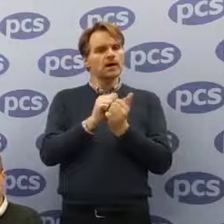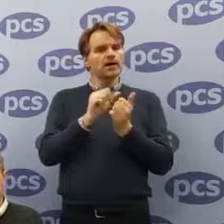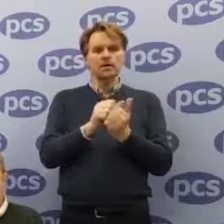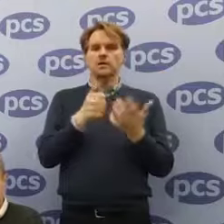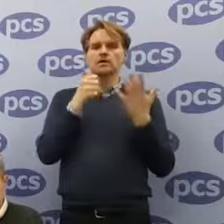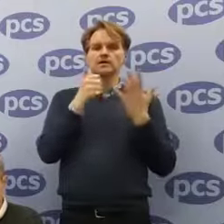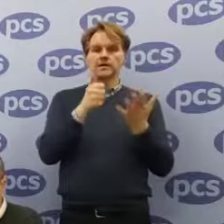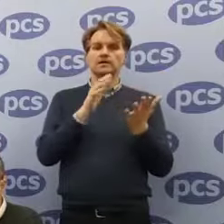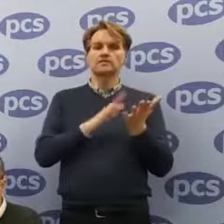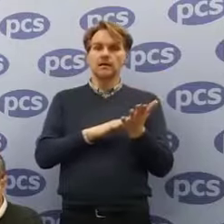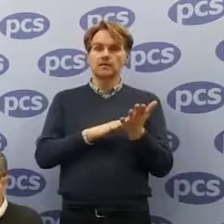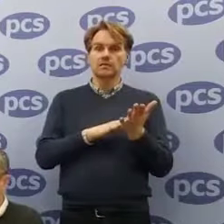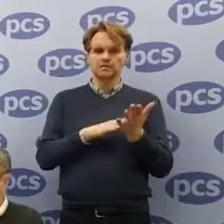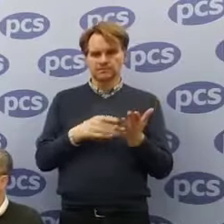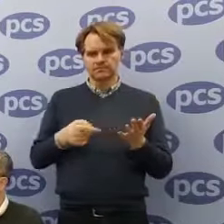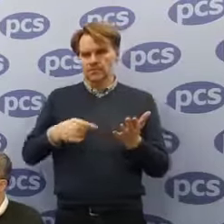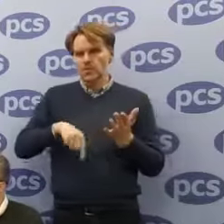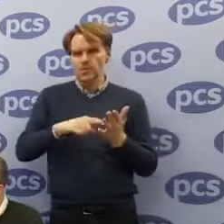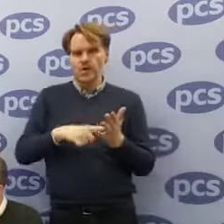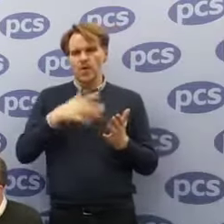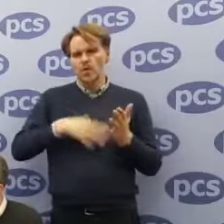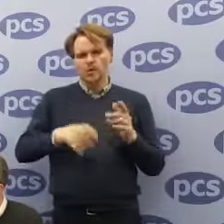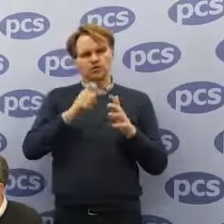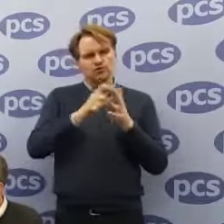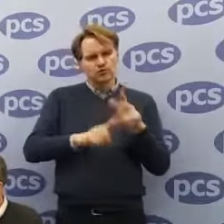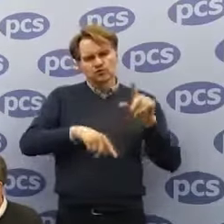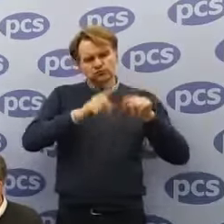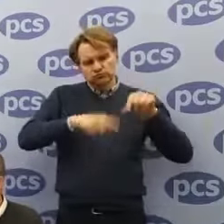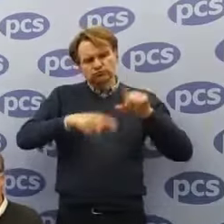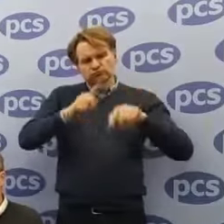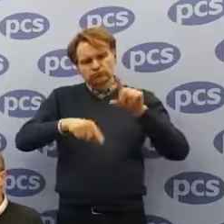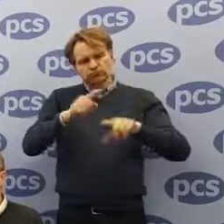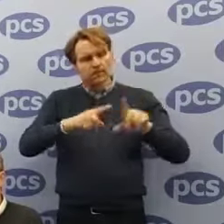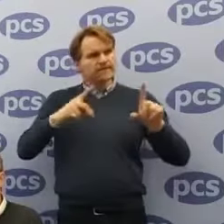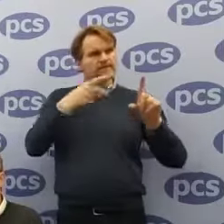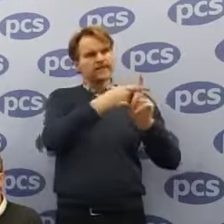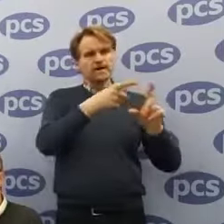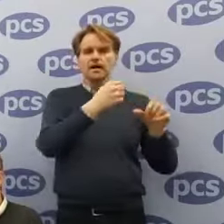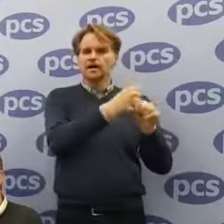what the NEC will want to do is a whole variety of different tactics but I think